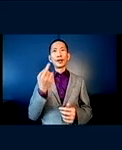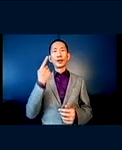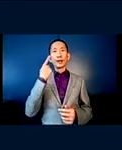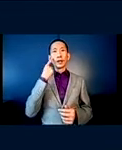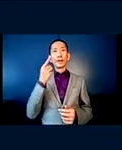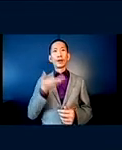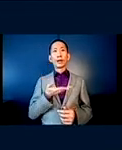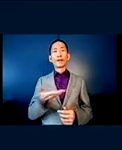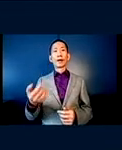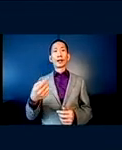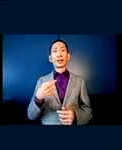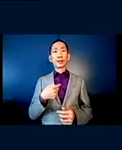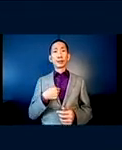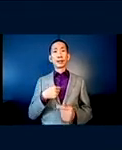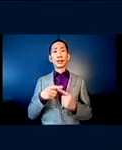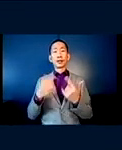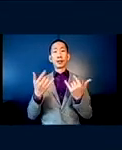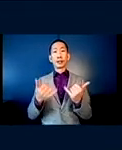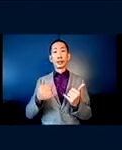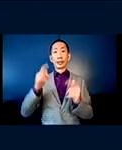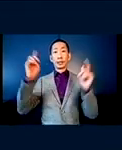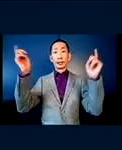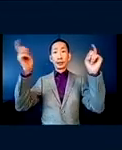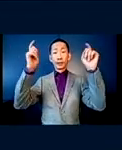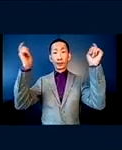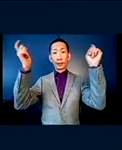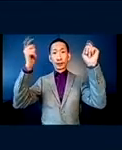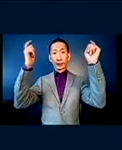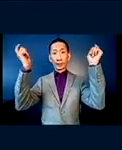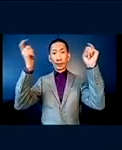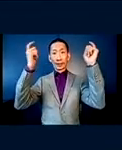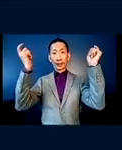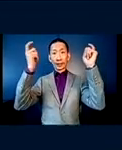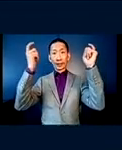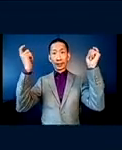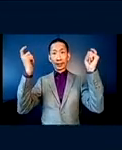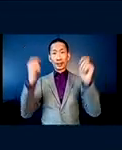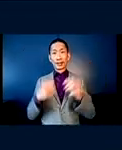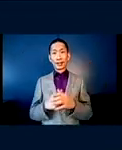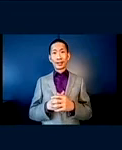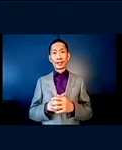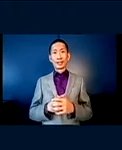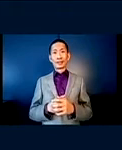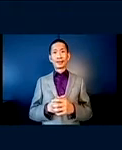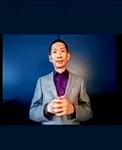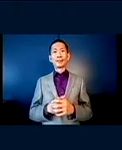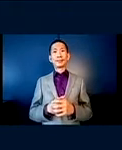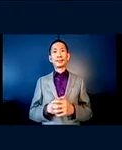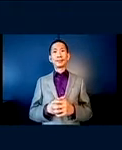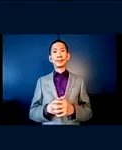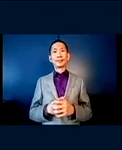THANK YOU VERY MUCH FOR INVITING ME TO THIS FESTIVAL.